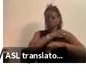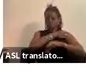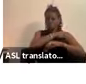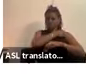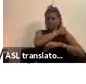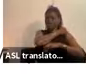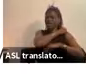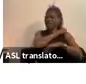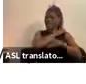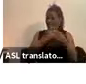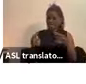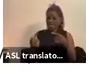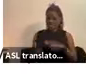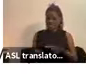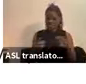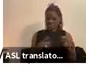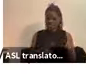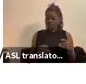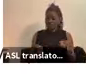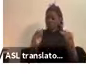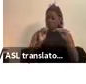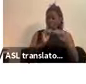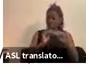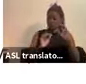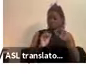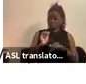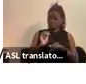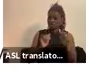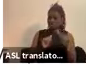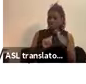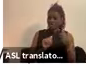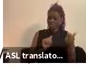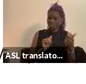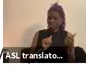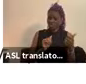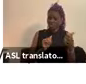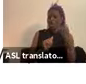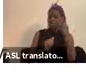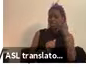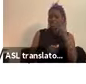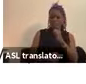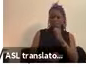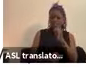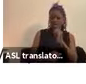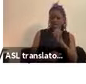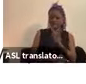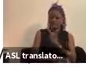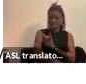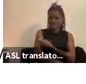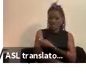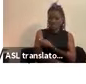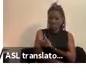more than previous variants among unvaccinated persons. And then when this happens, you can see